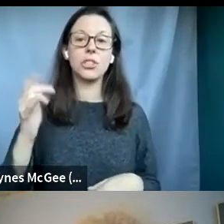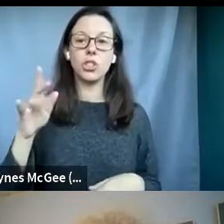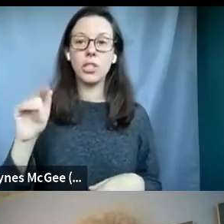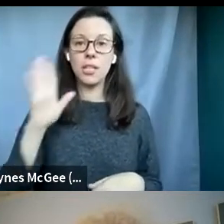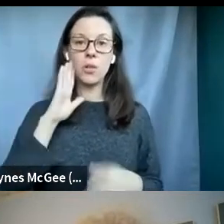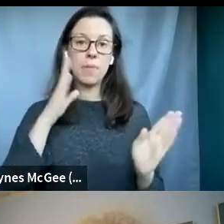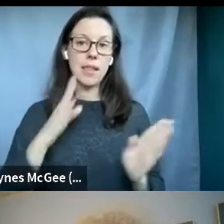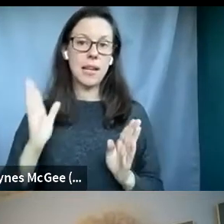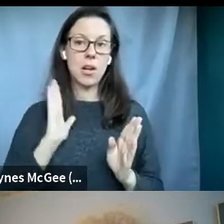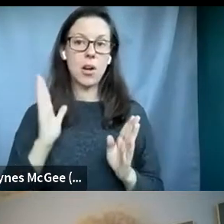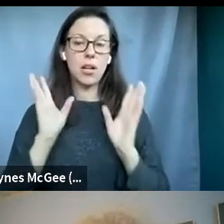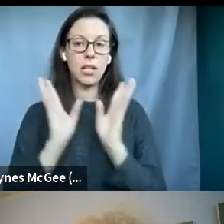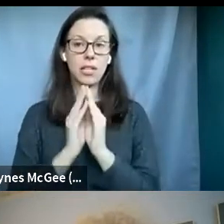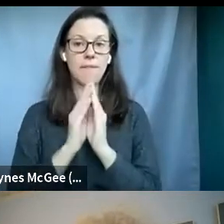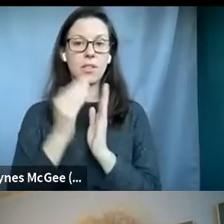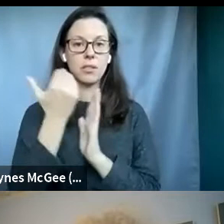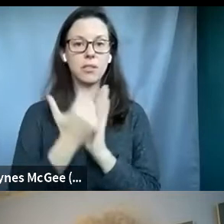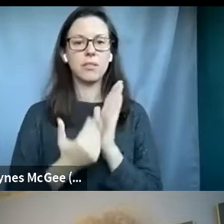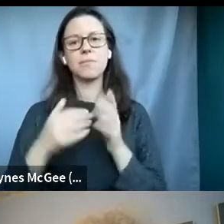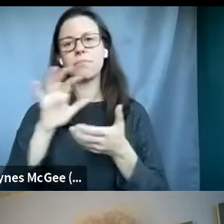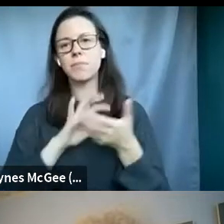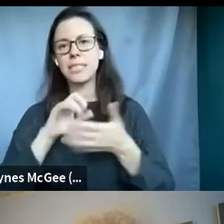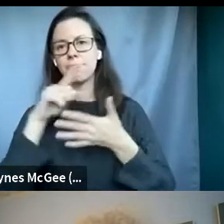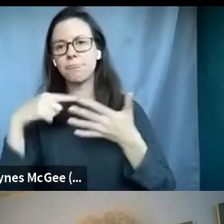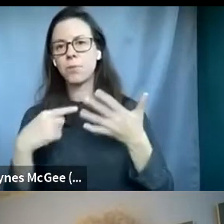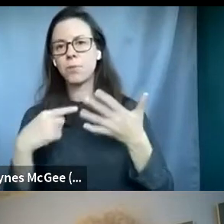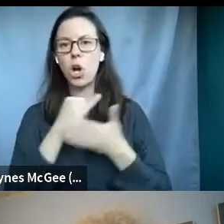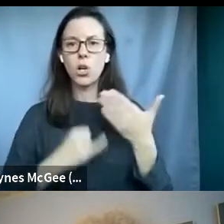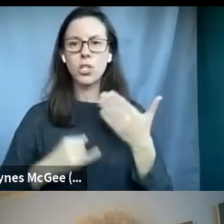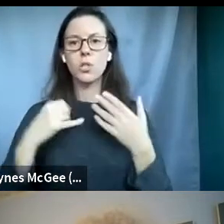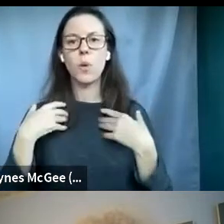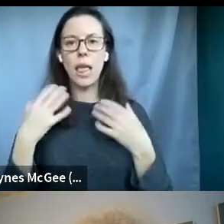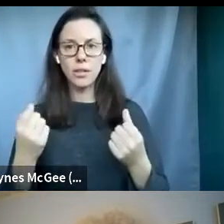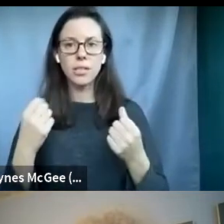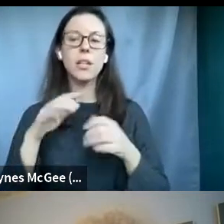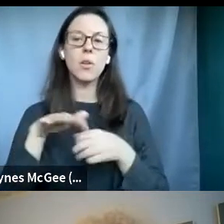a mixture of performances, workshops, conversations and local Black owned business promotion in